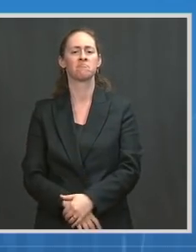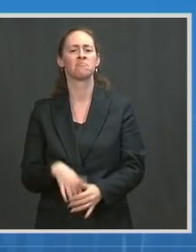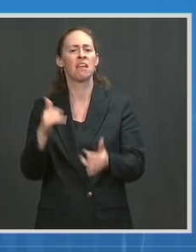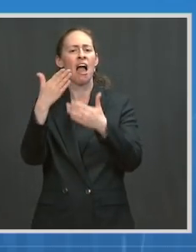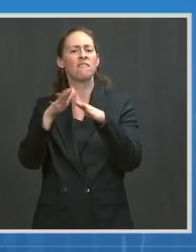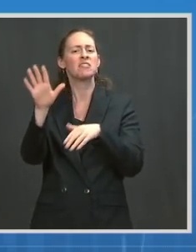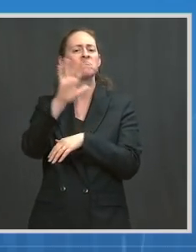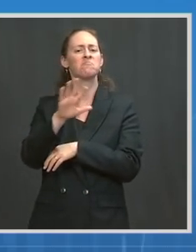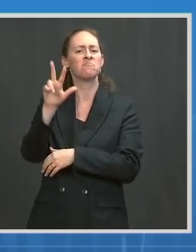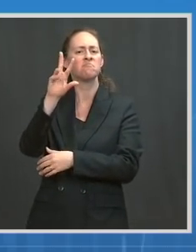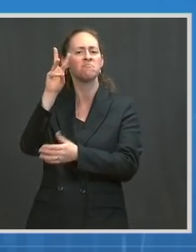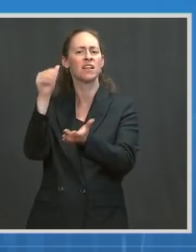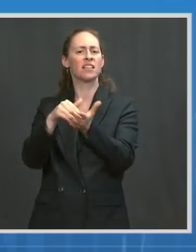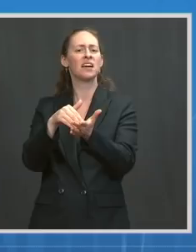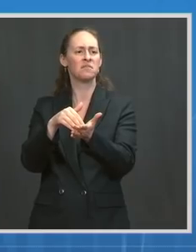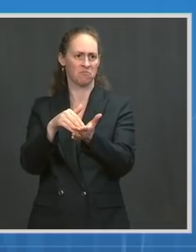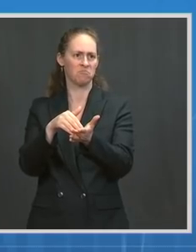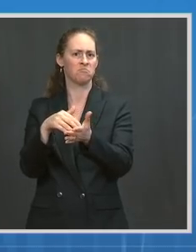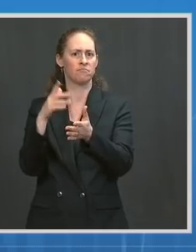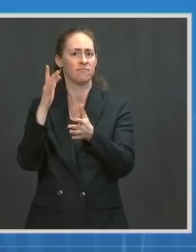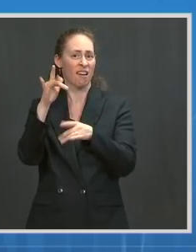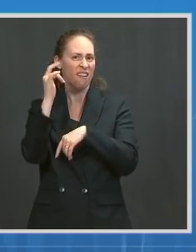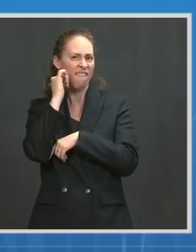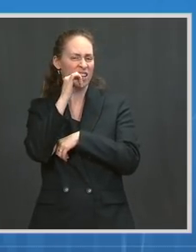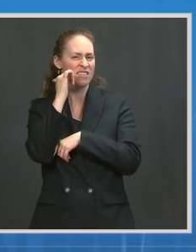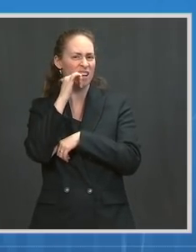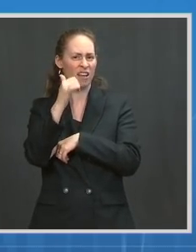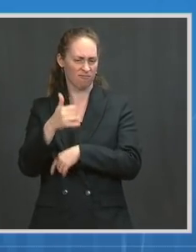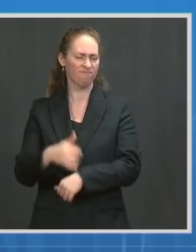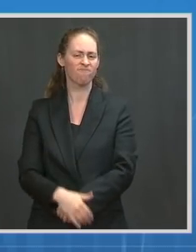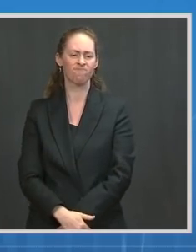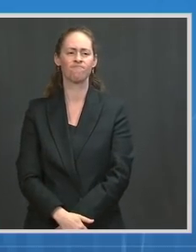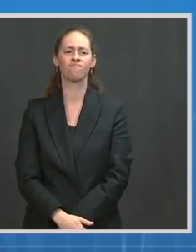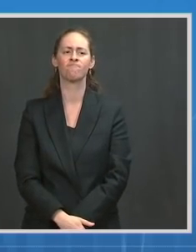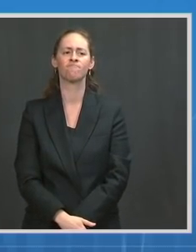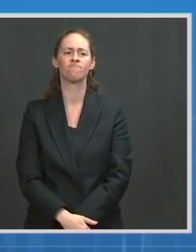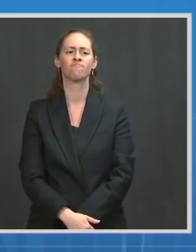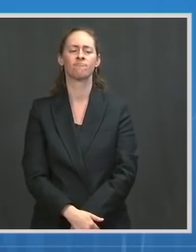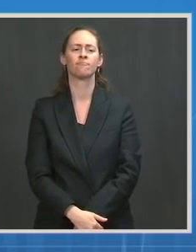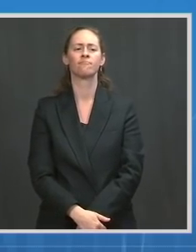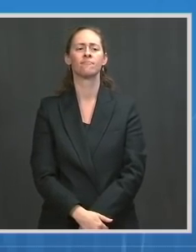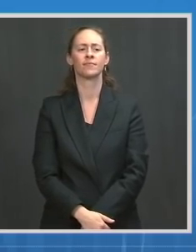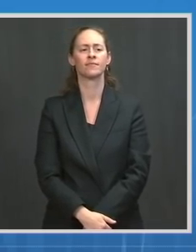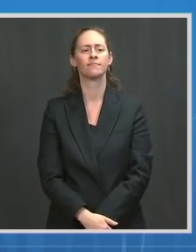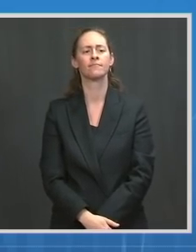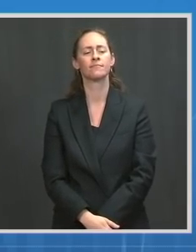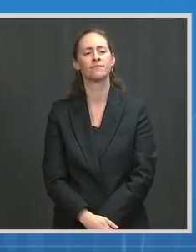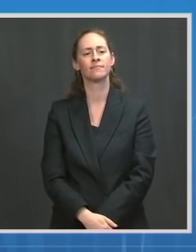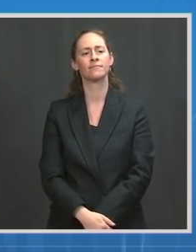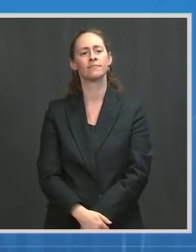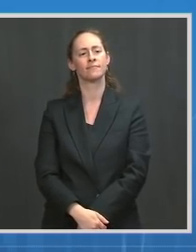of about 23 percent from our prior seven-day average. And every day, with daily cases continuing to fall,